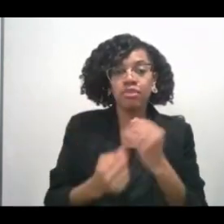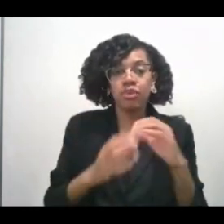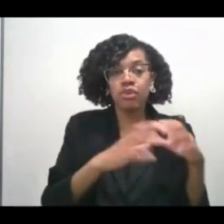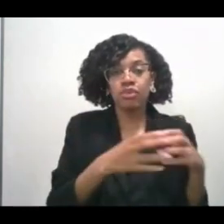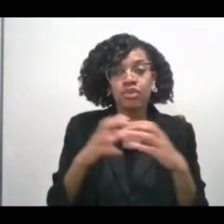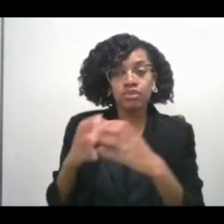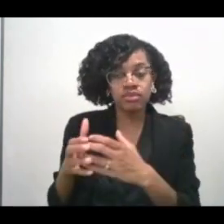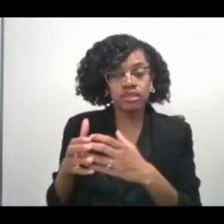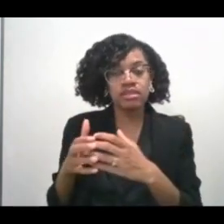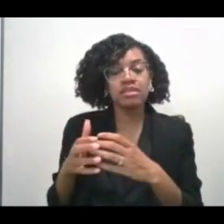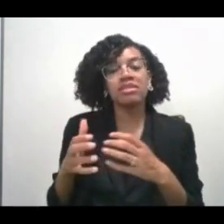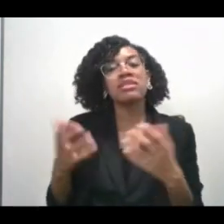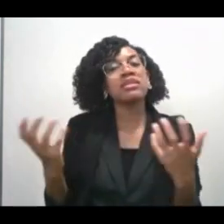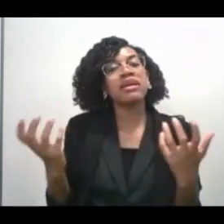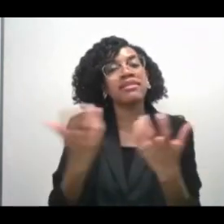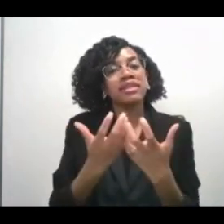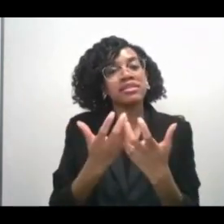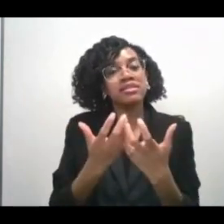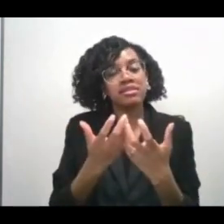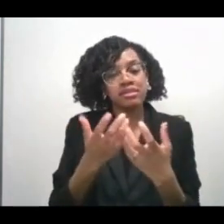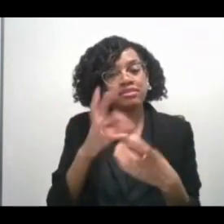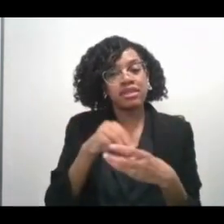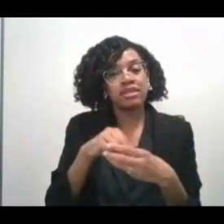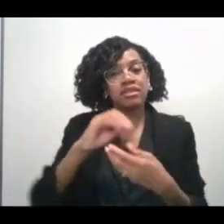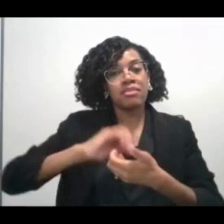logically within the partnership you're proposing. And that